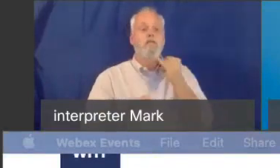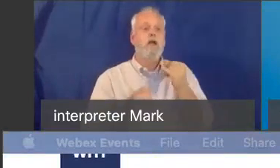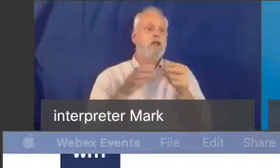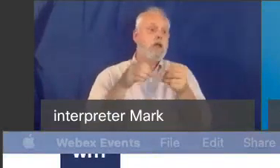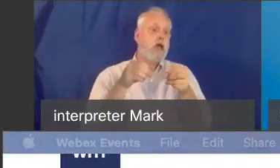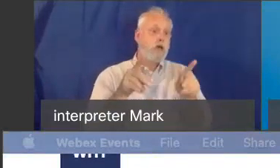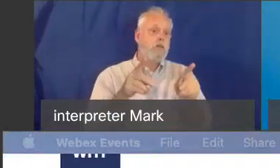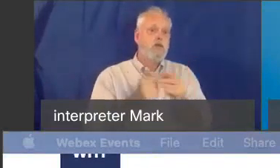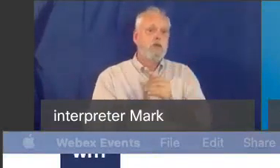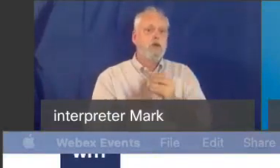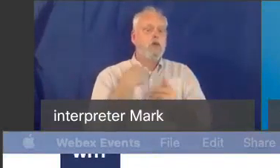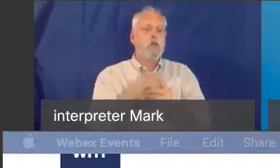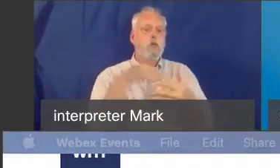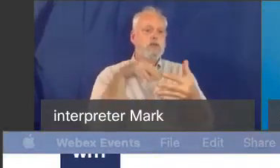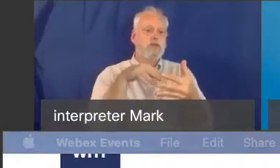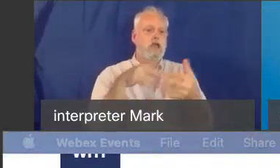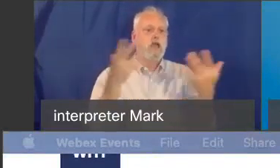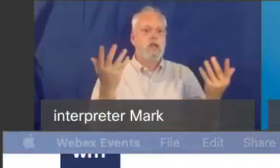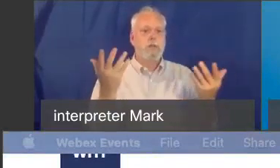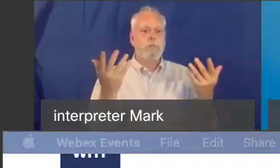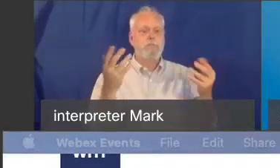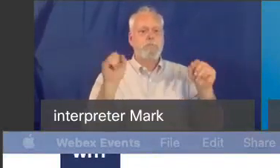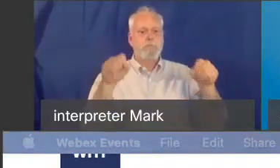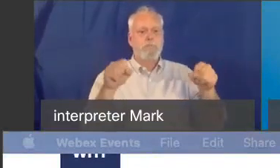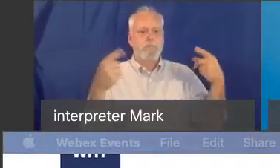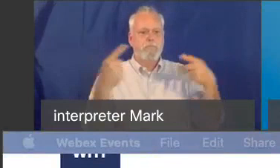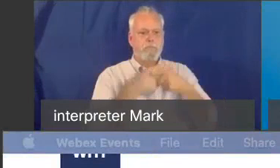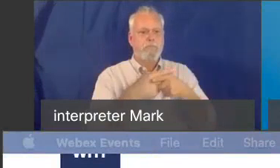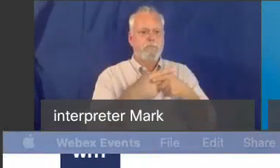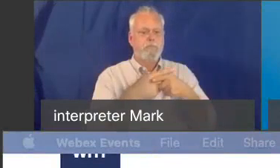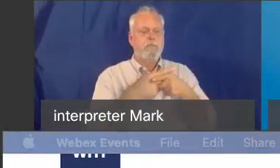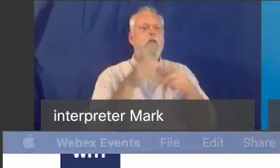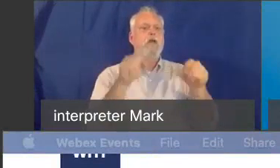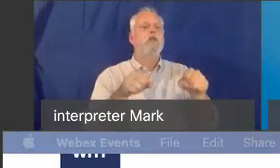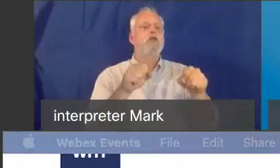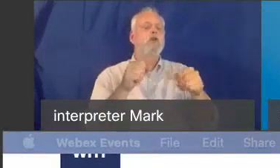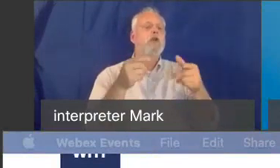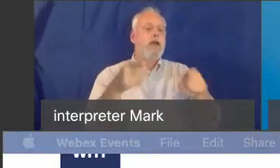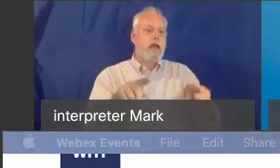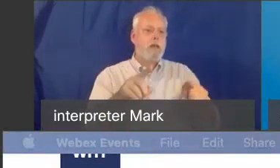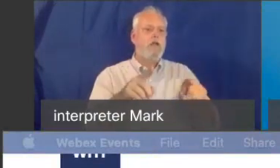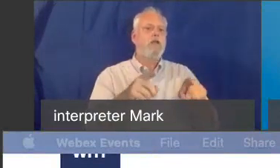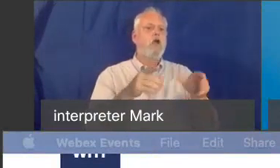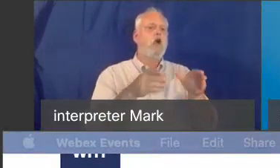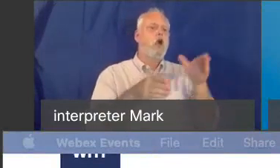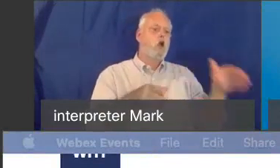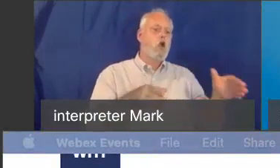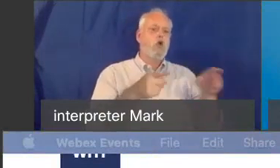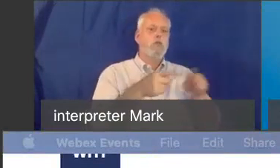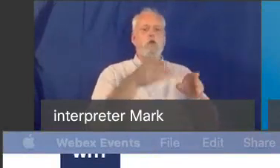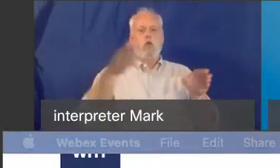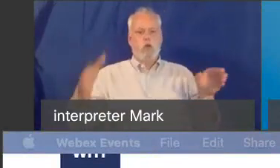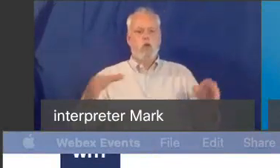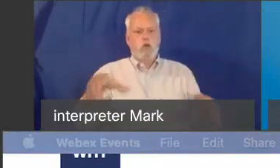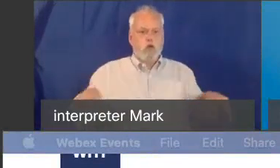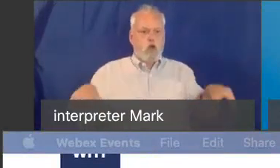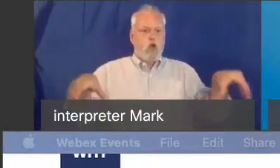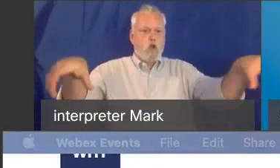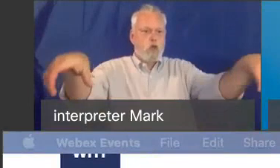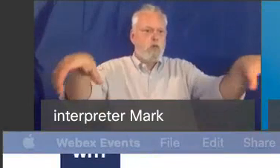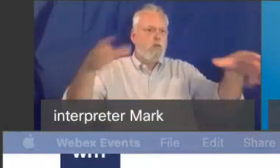We, we studied account a potential conflict, which could emerge by using the curb to curb and that conflict would be among people X.